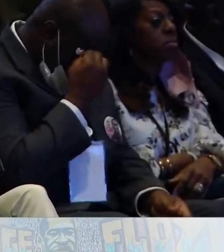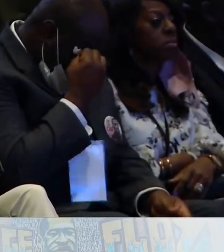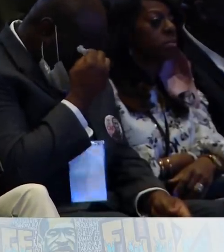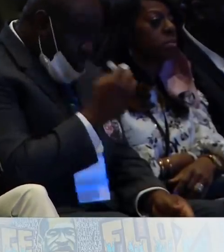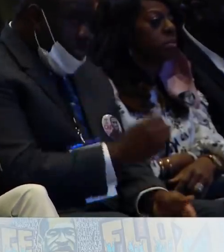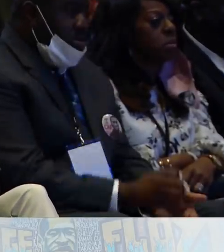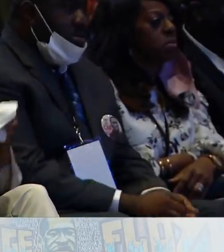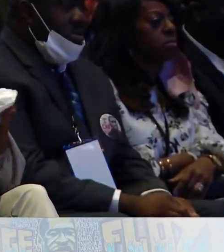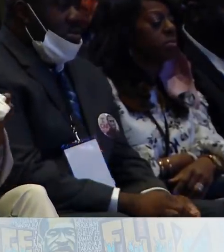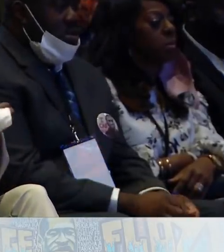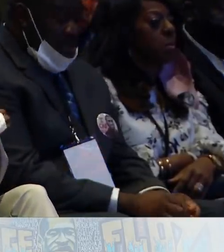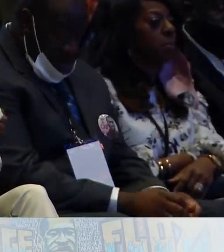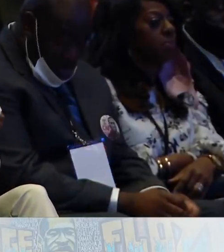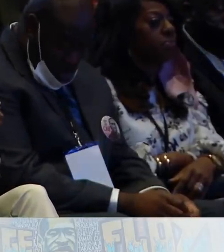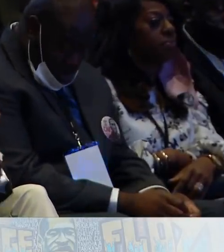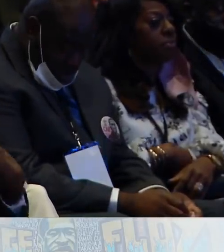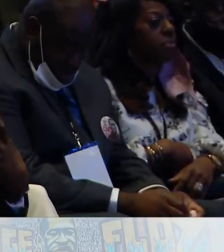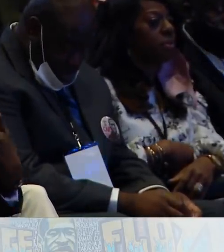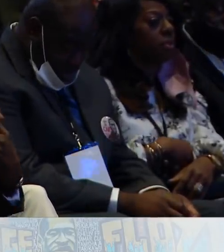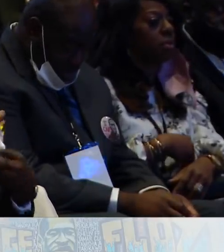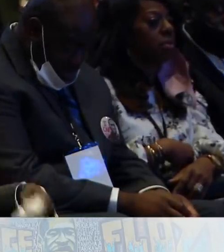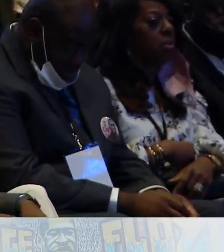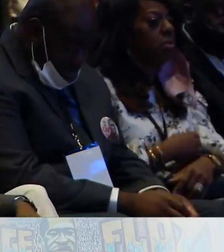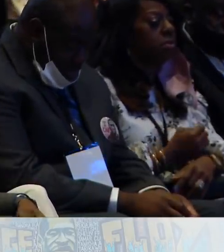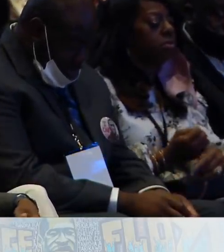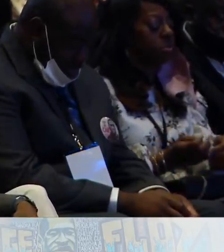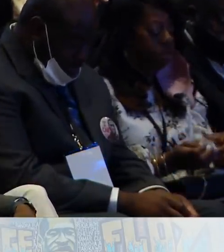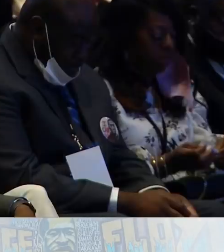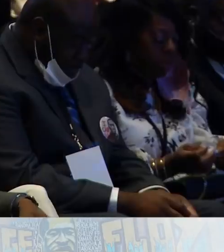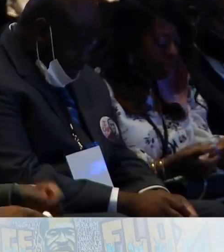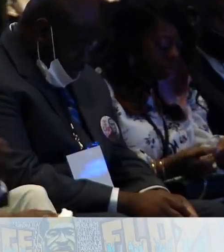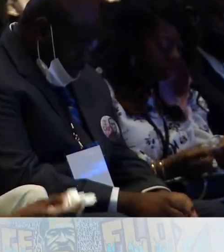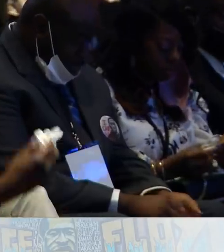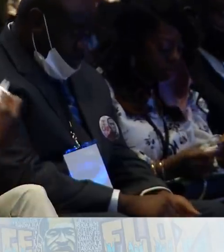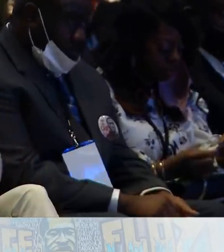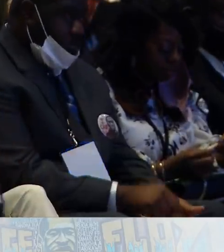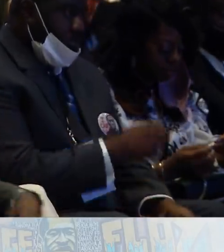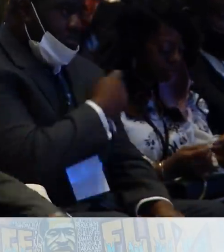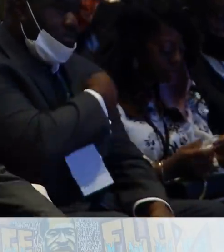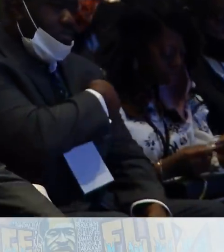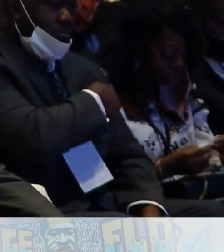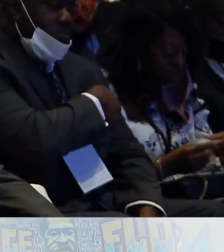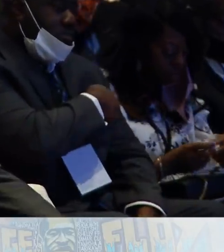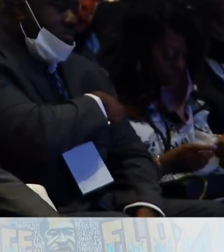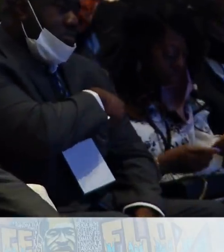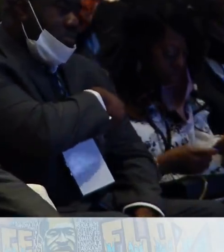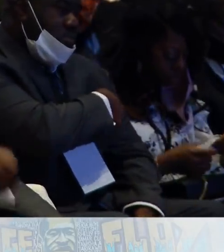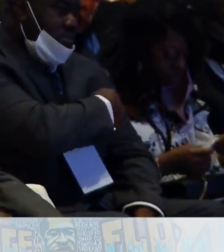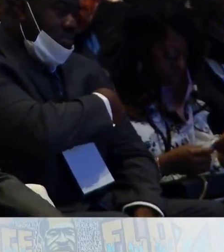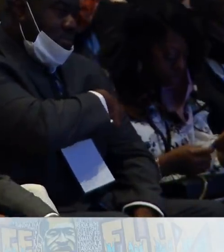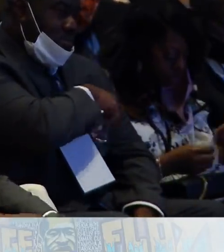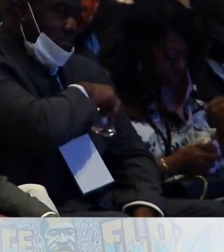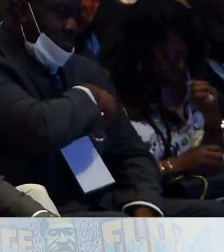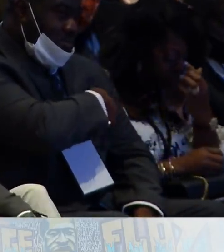POISED AND READY TO TAKE LEADERSHIP ON OUR NATION. SO UNIVERSITY PRESIDENTS, LET'S STEP UP TOGETHER.